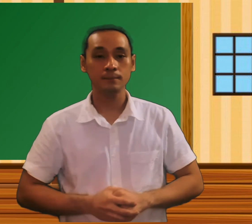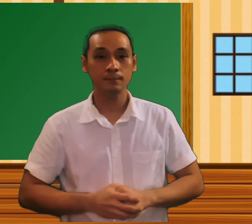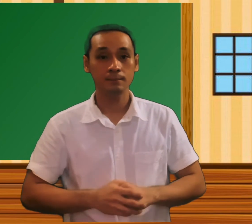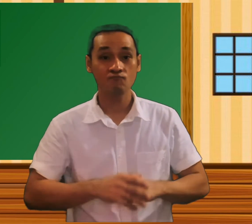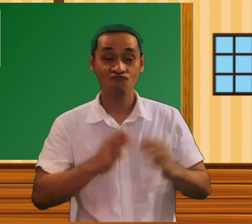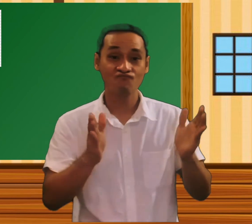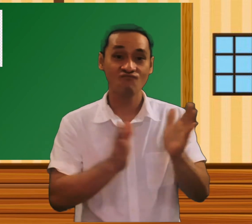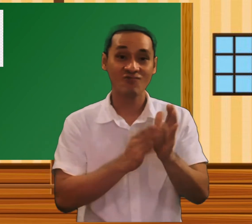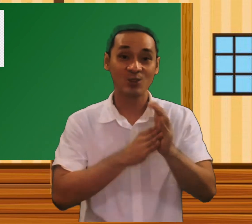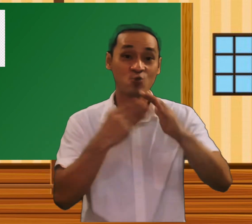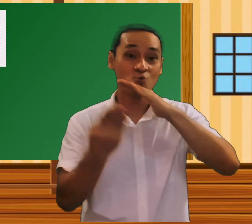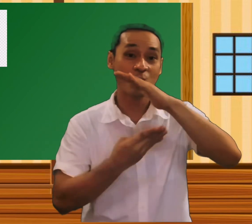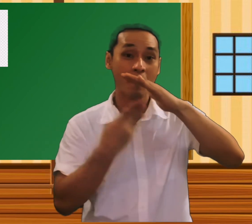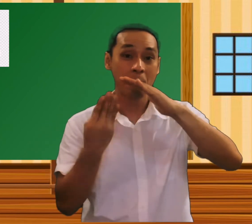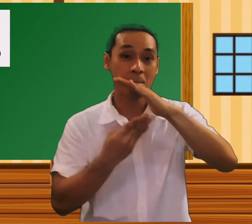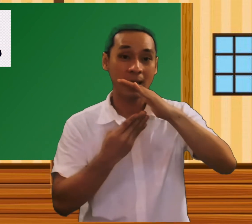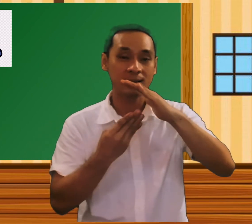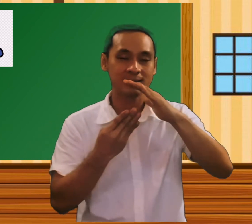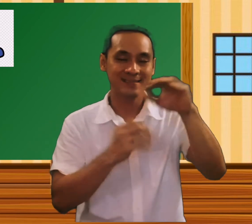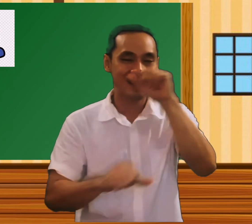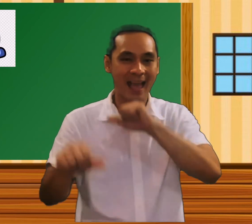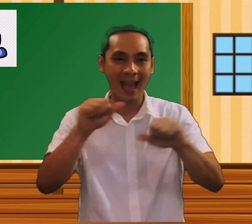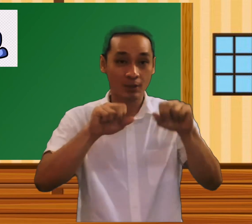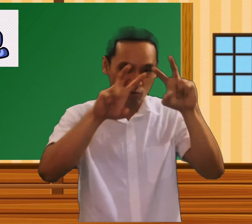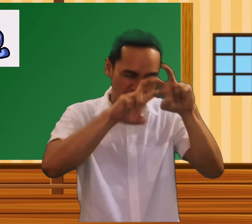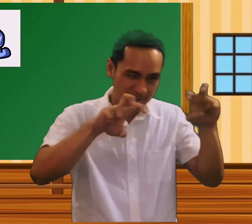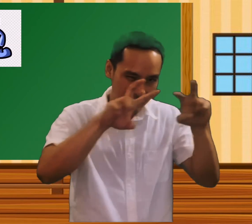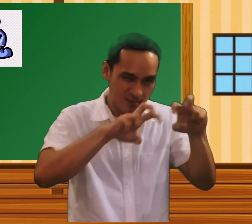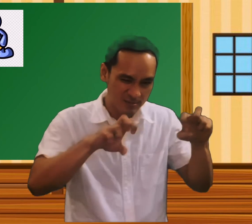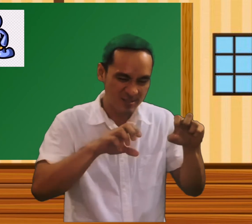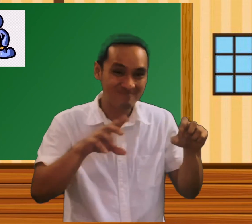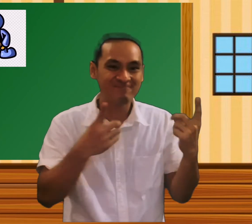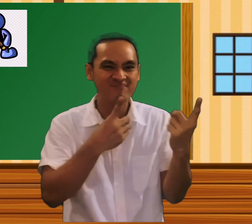school-based action research was conducted to further improve